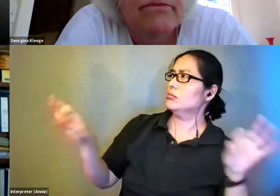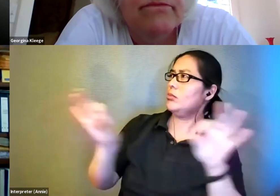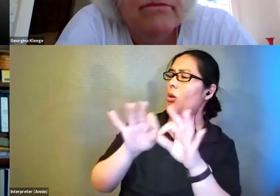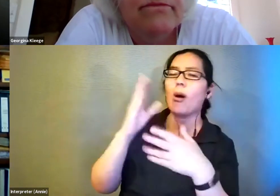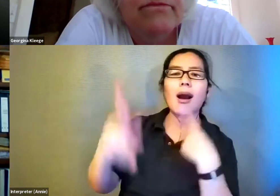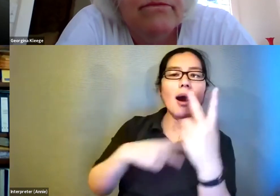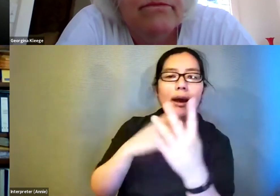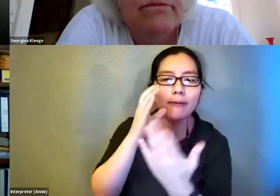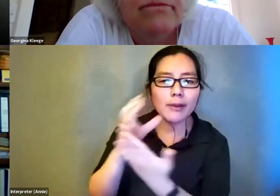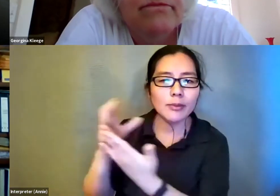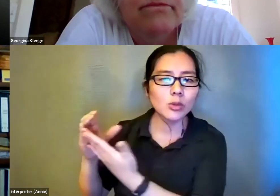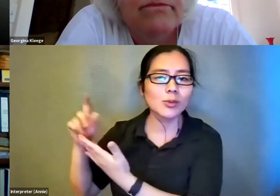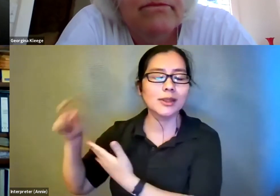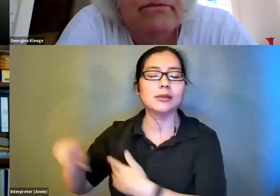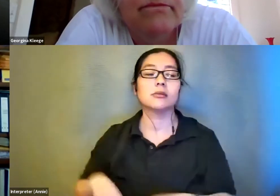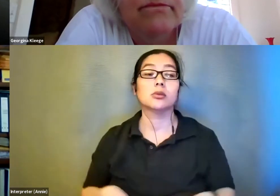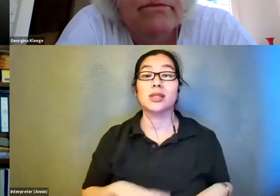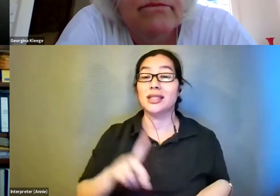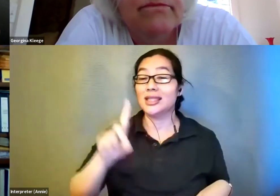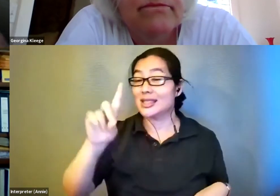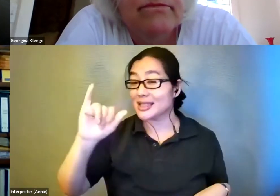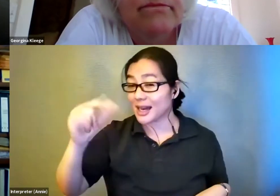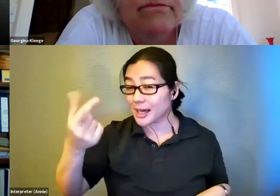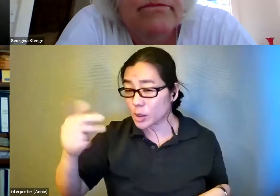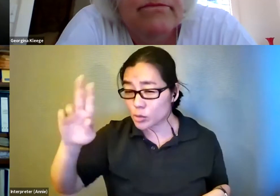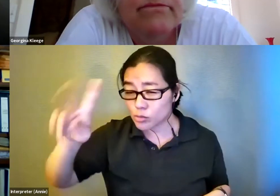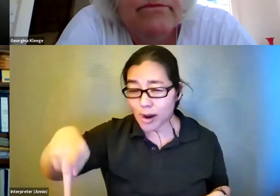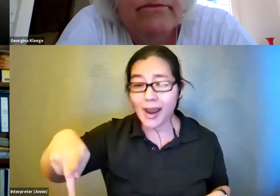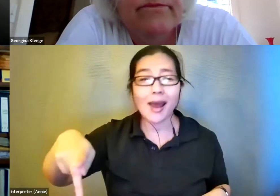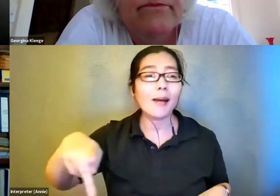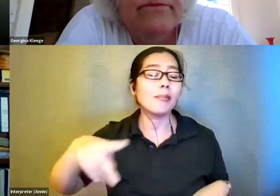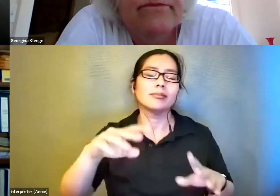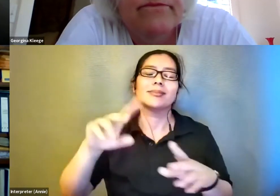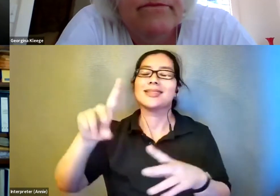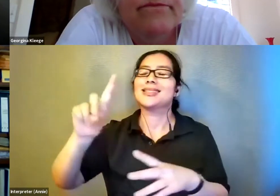we need diagrams? Comics? Collages? Bas-relief.